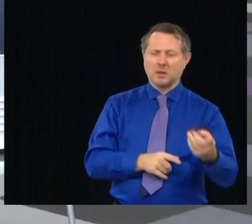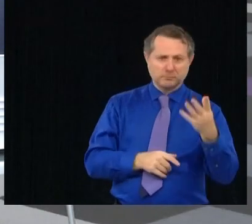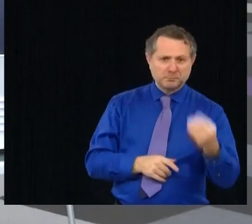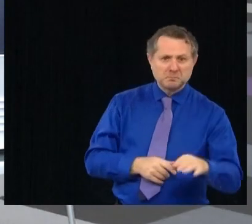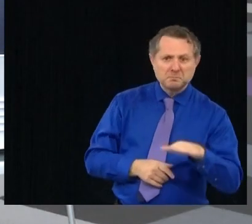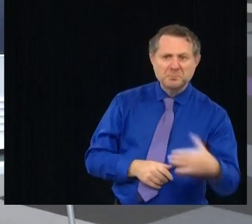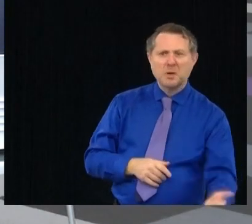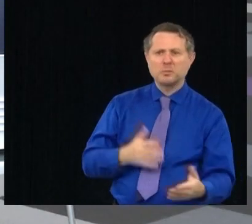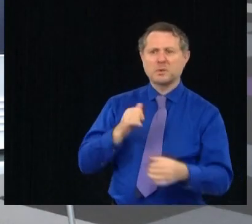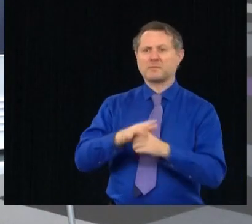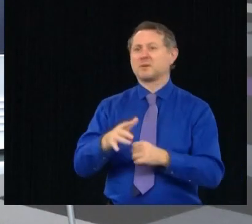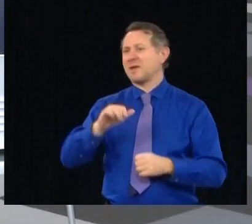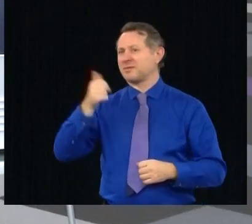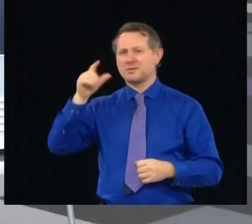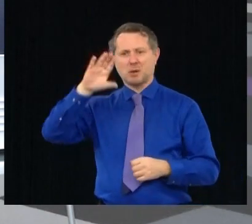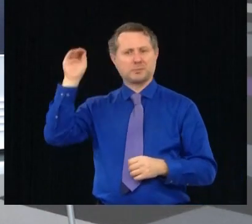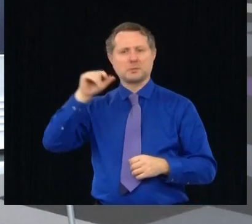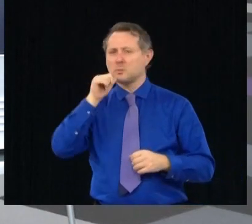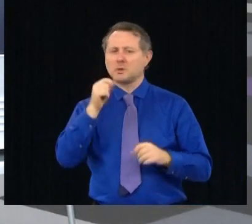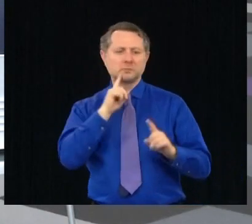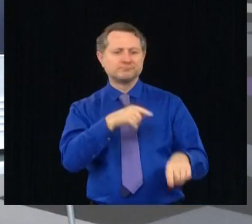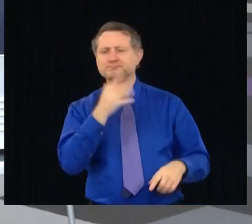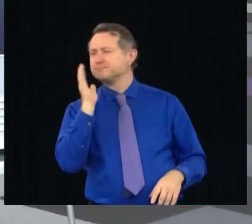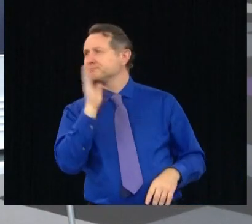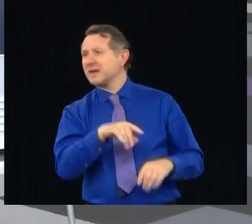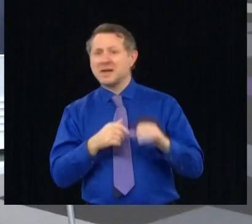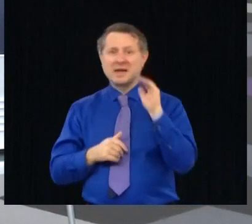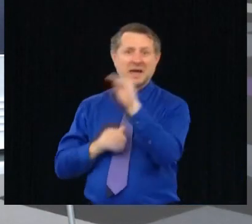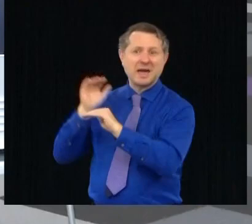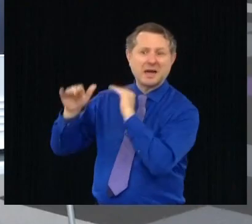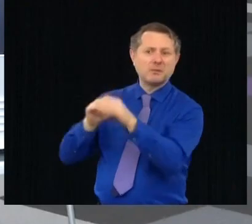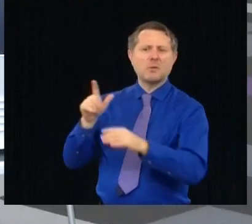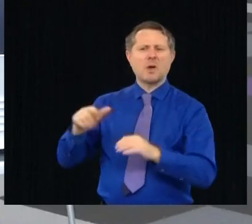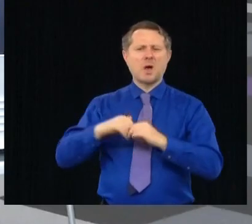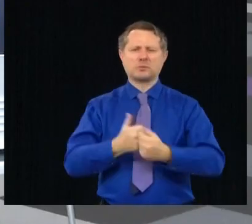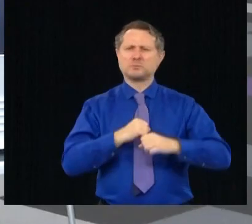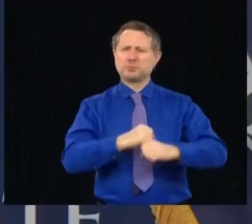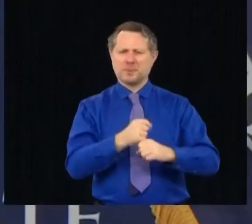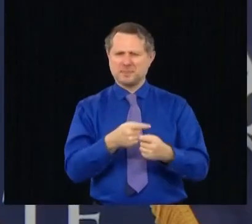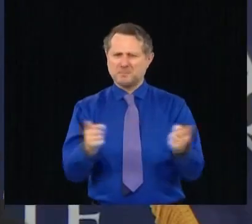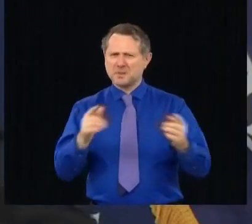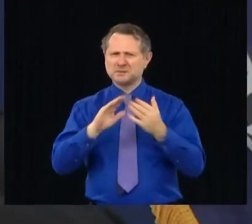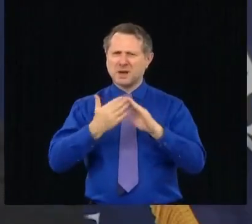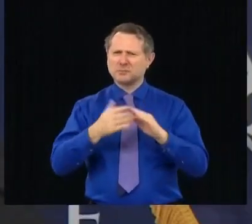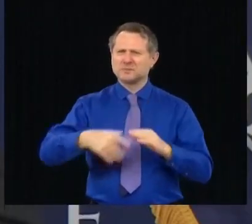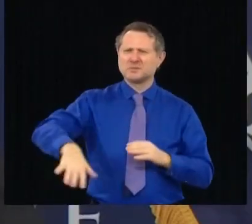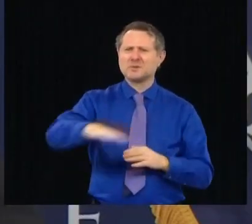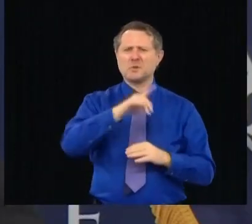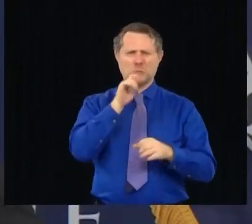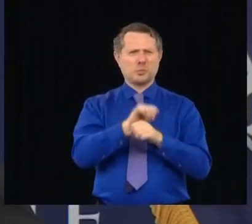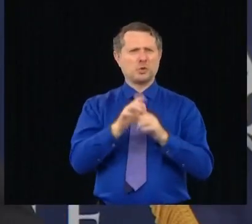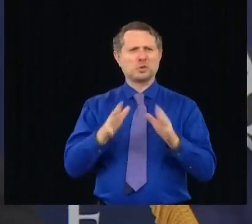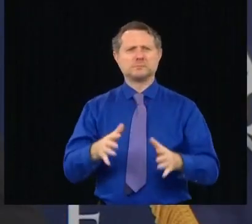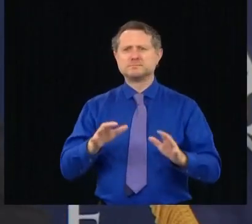SOME LIVING IN A HOTEL ROOM, ONE WORKER LOST HER HUSBAND TO THE VIRUS AND THE COMPANY ISN'T ANSWERING OUR QUESTIONS.